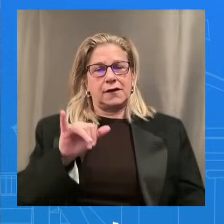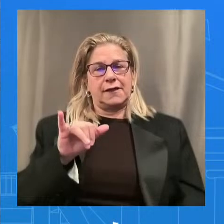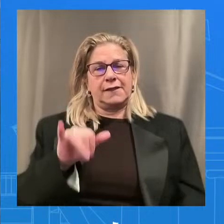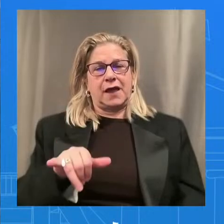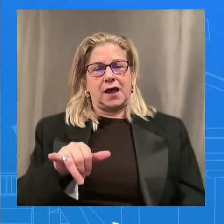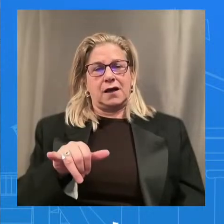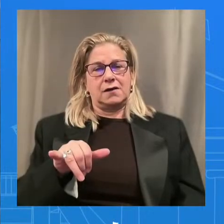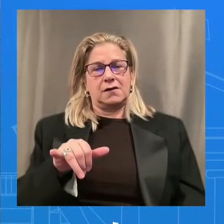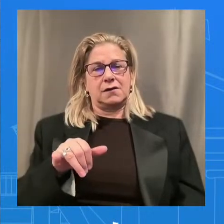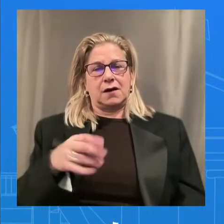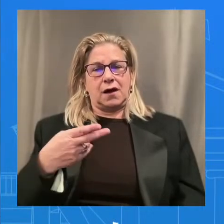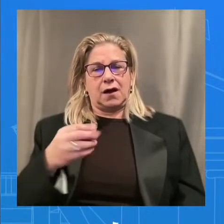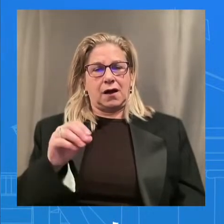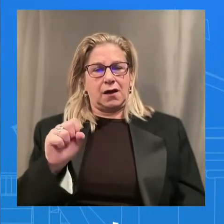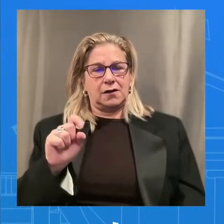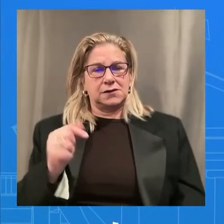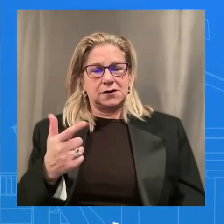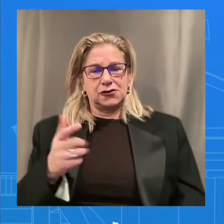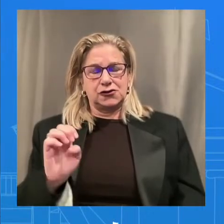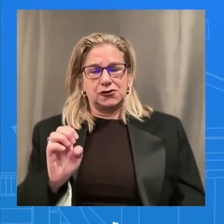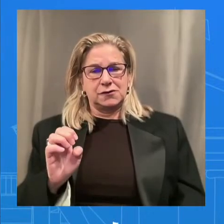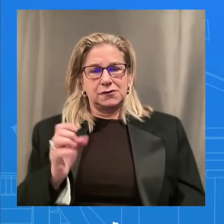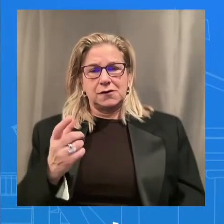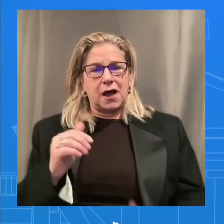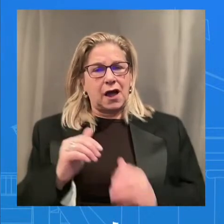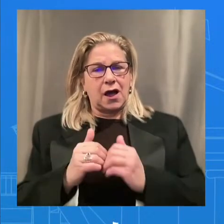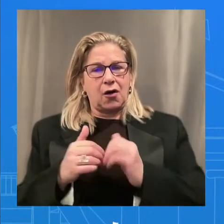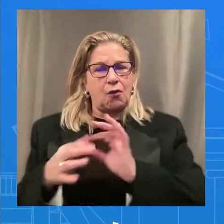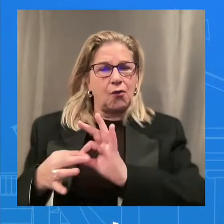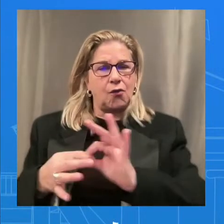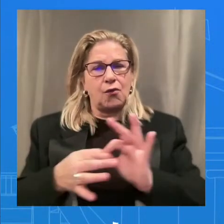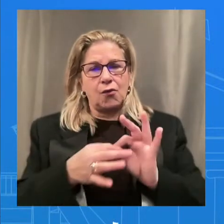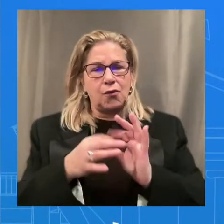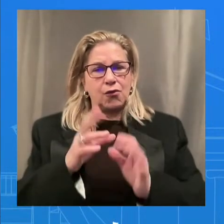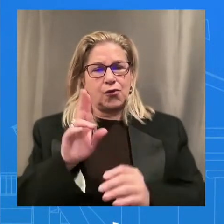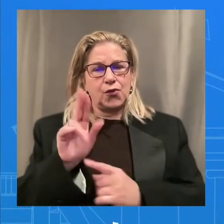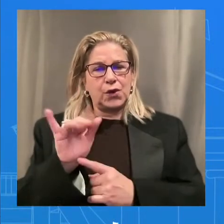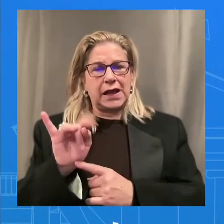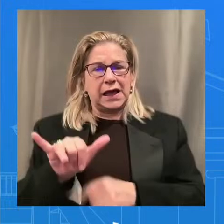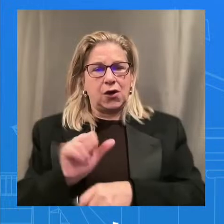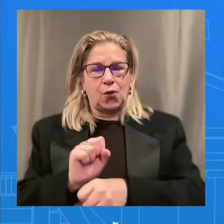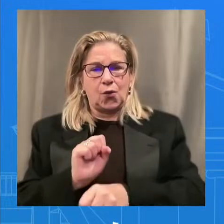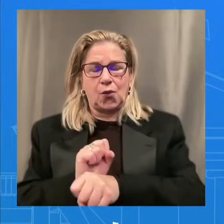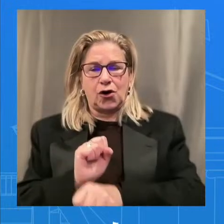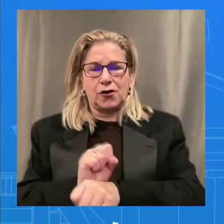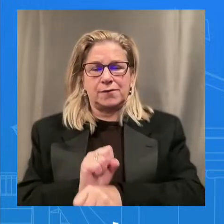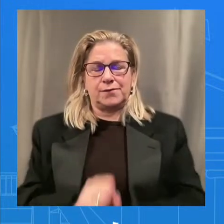Mr. Sullivan: So, I -- I don’t think that that was primarily the thing on President Biden’s mind when he directed us to start